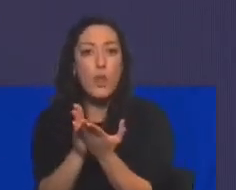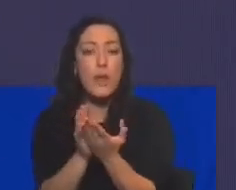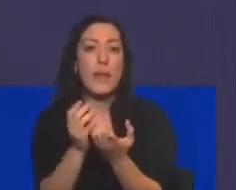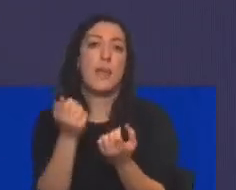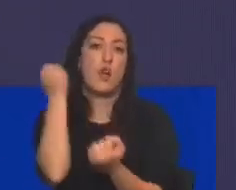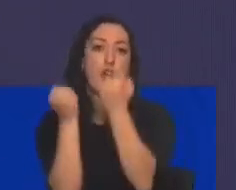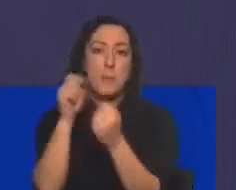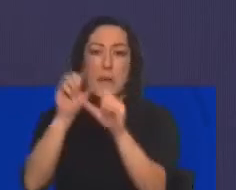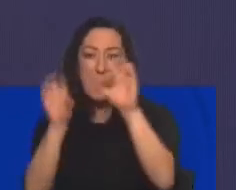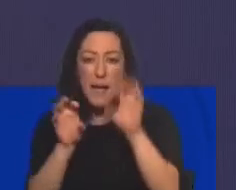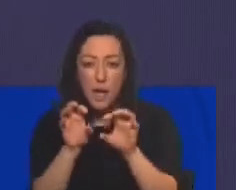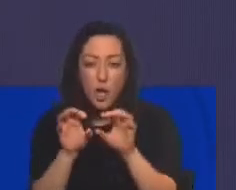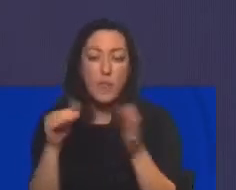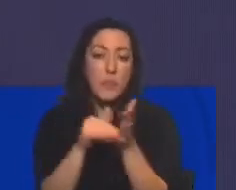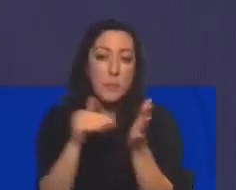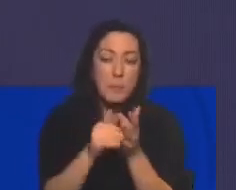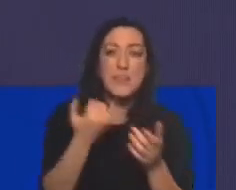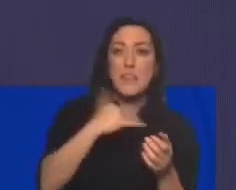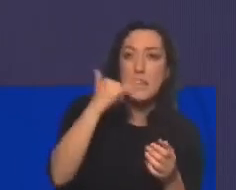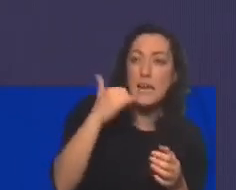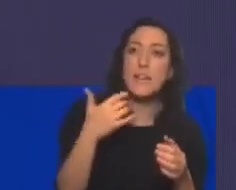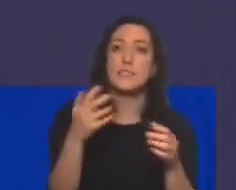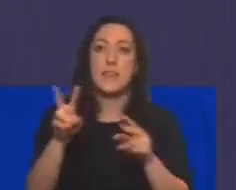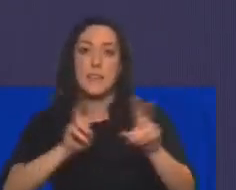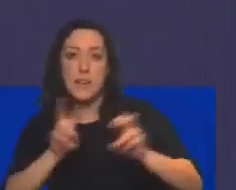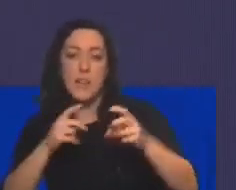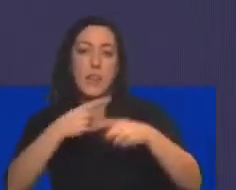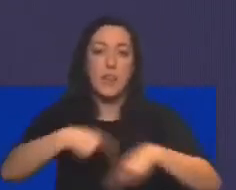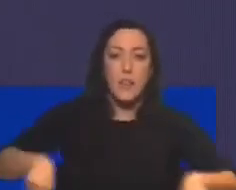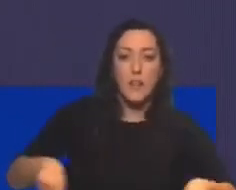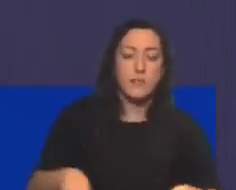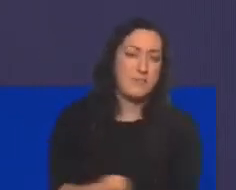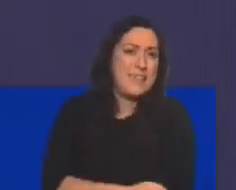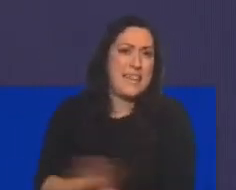demand for money is a function of income and the interest rate are wrong. In